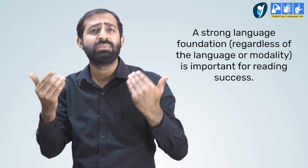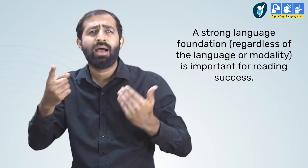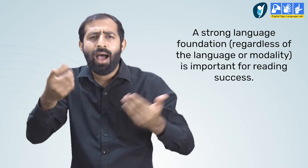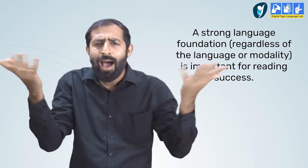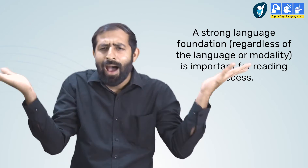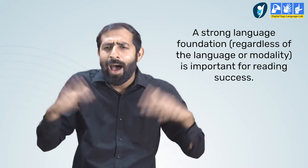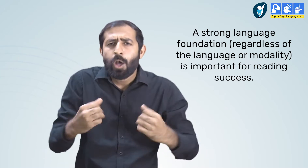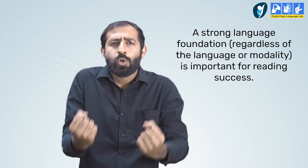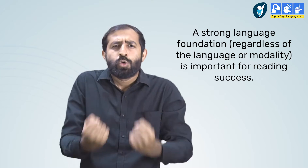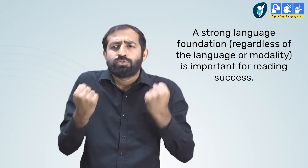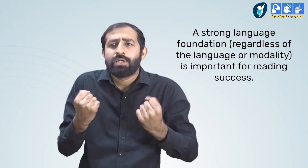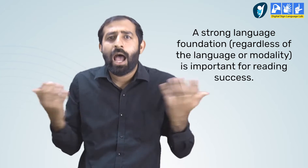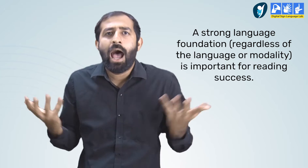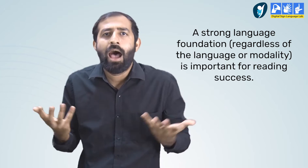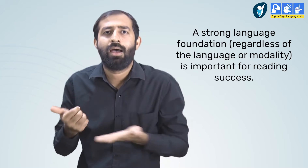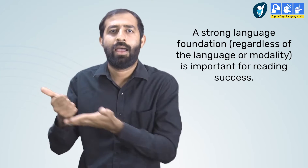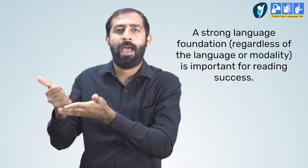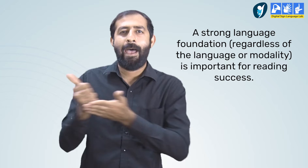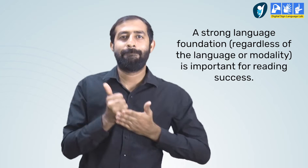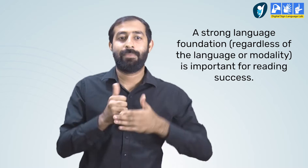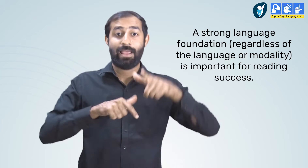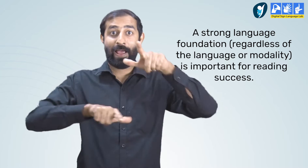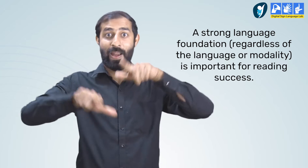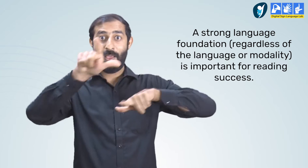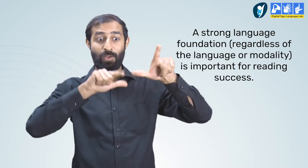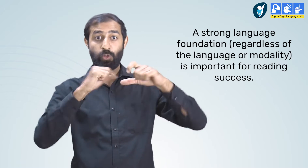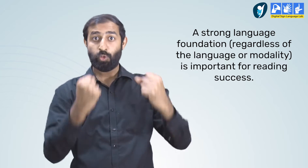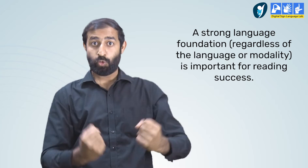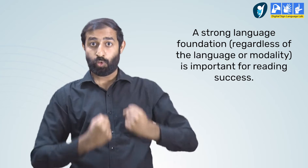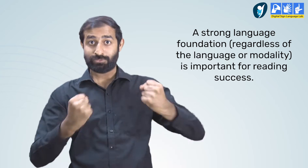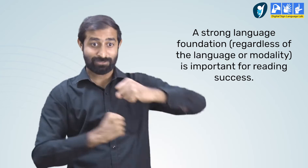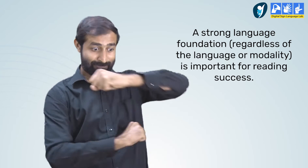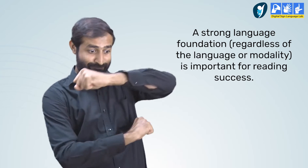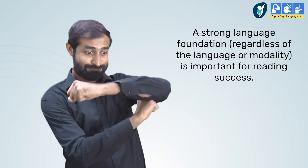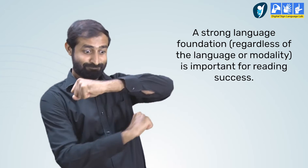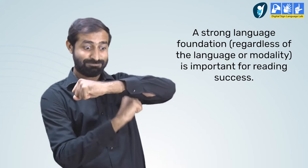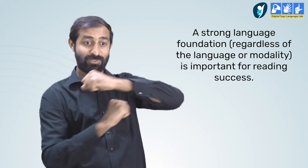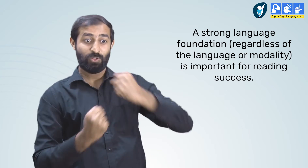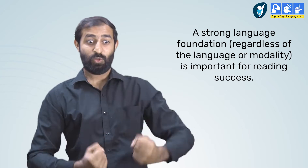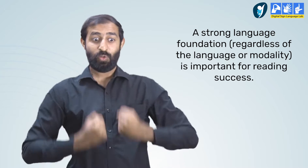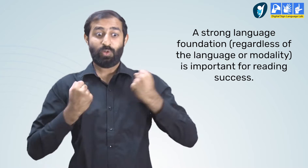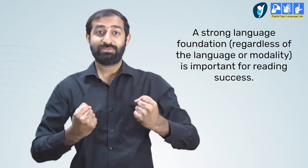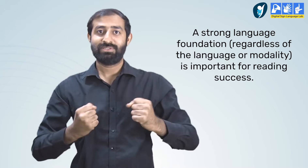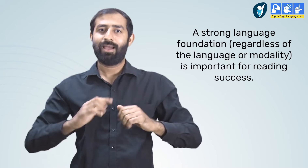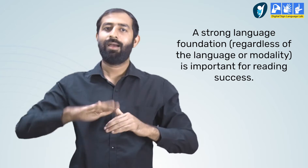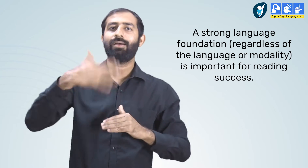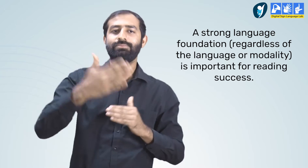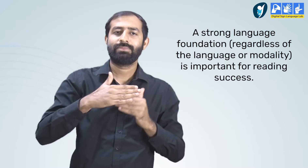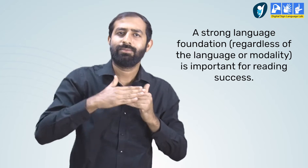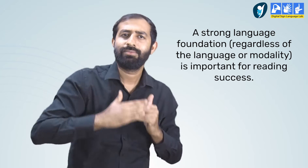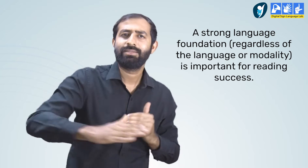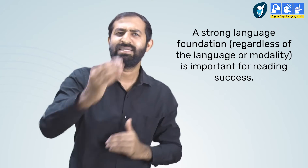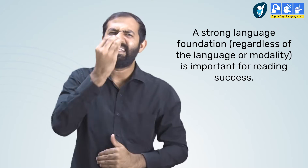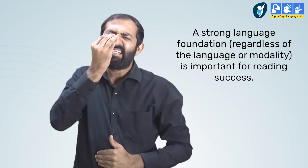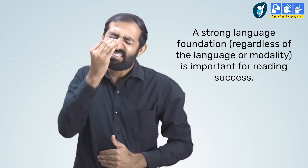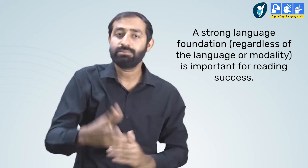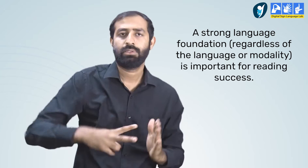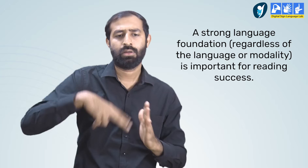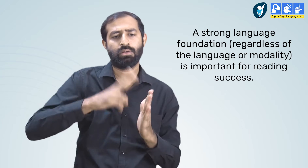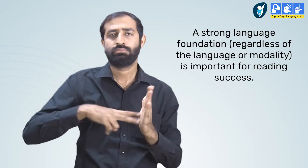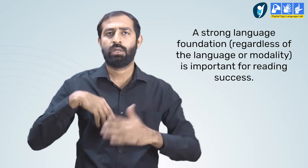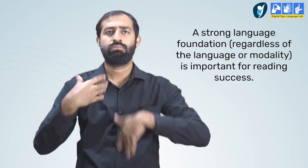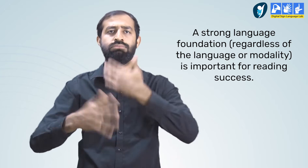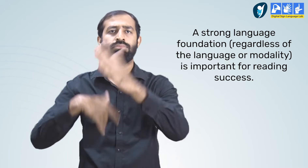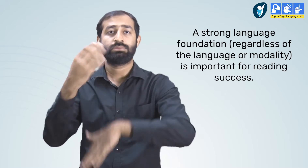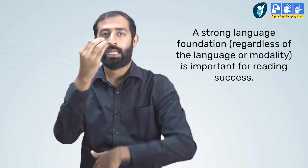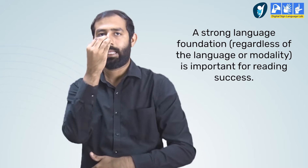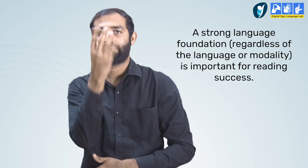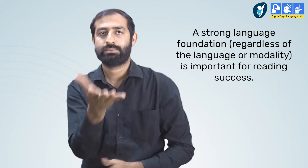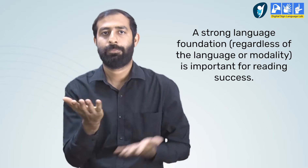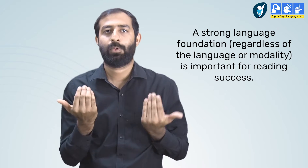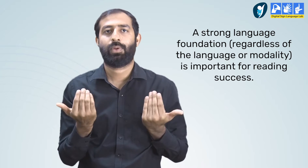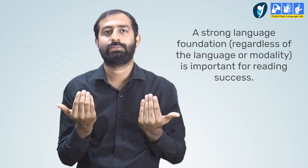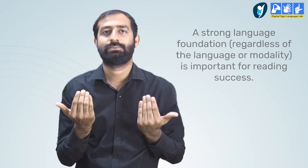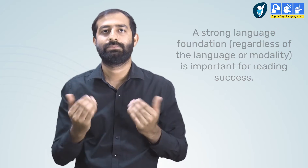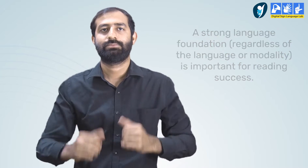With the help of language, the foundation can be strengthened. And will be able to develop in a better way.